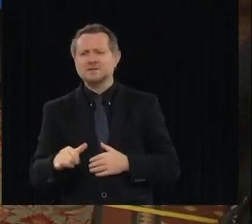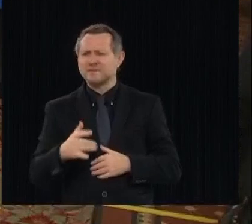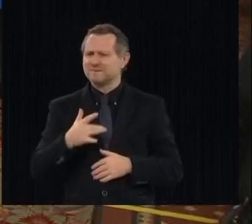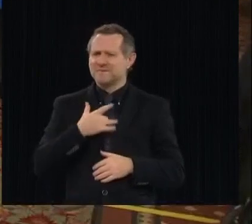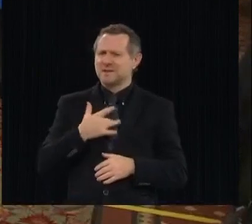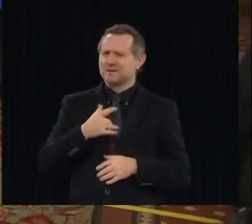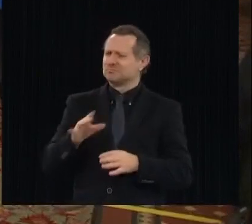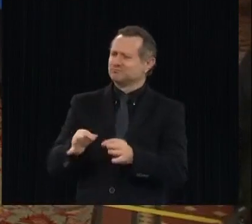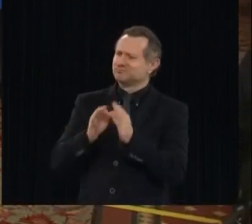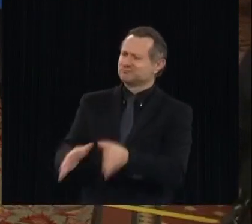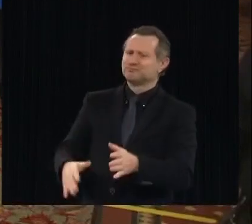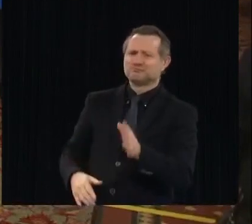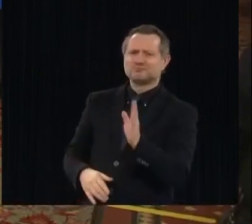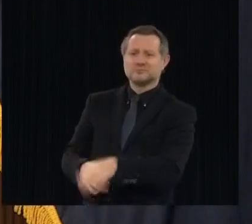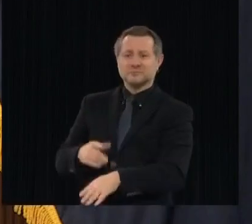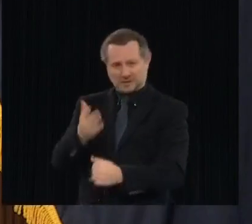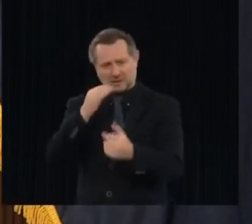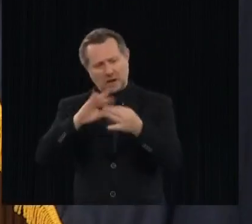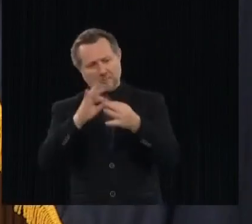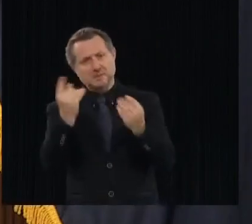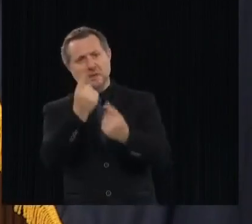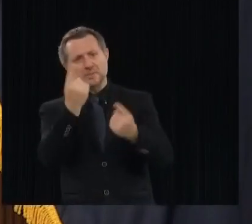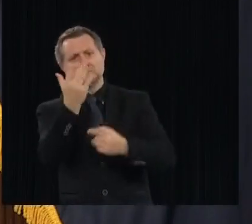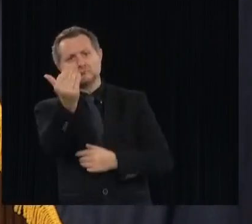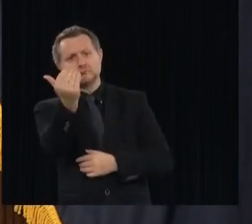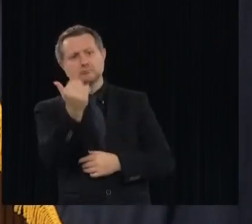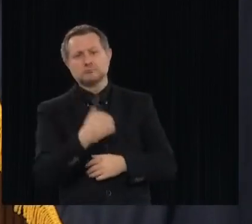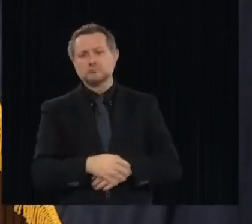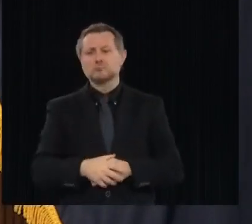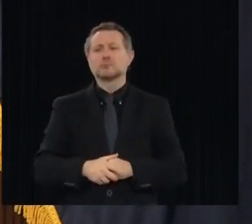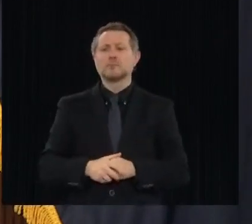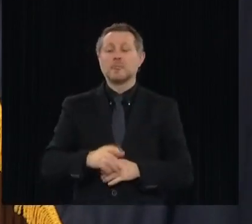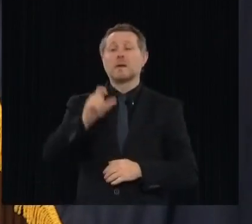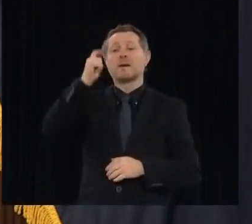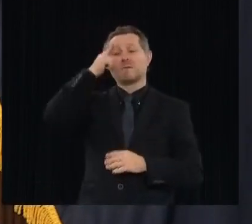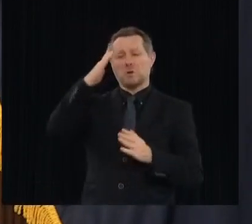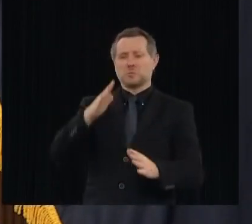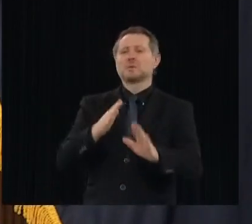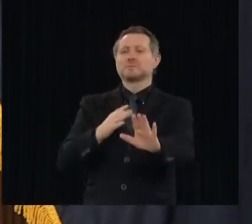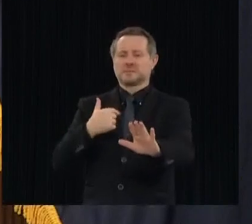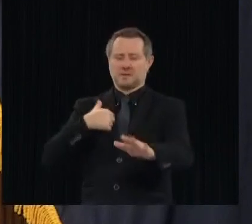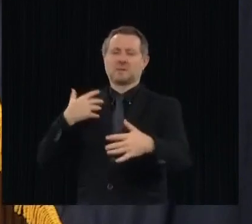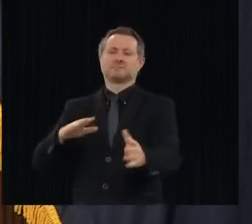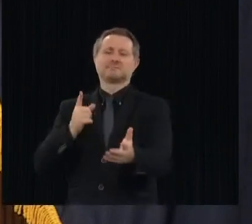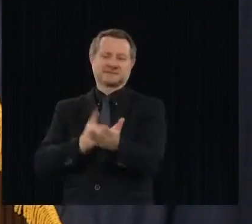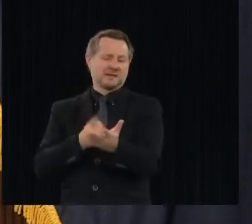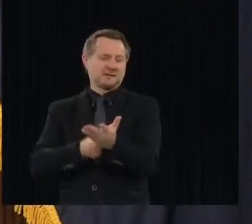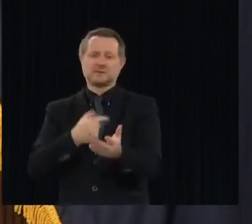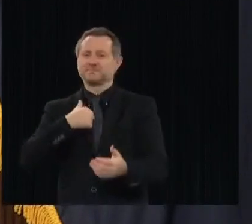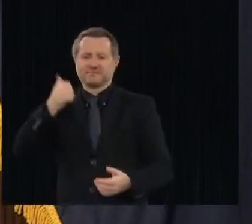AWAY BECAUSE THEY COULDN'T GET THE TESTING SO THEY'RE LOOKING FOR ACCOUNTABILITY AND THEY SY SEE THEY WERE FAILED.